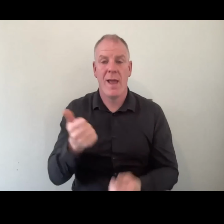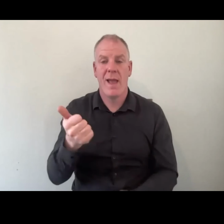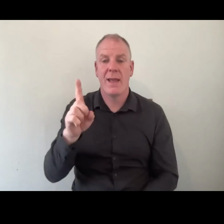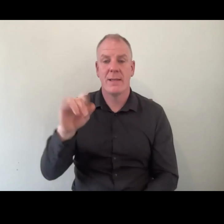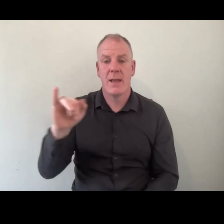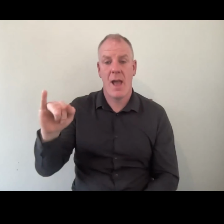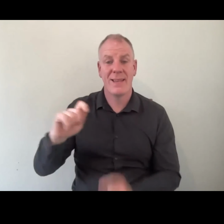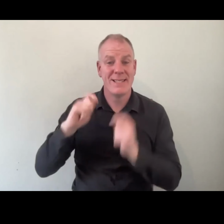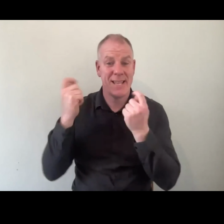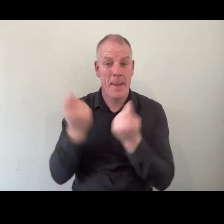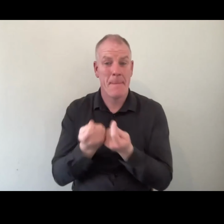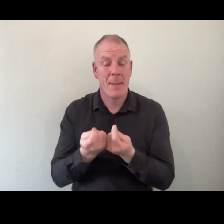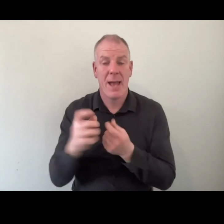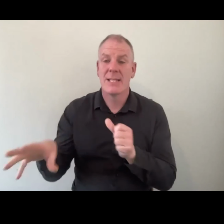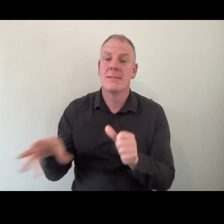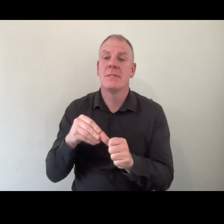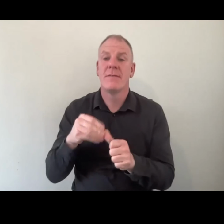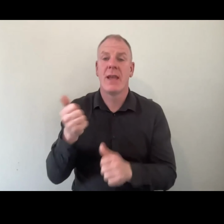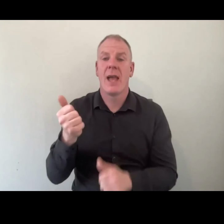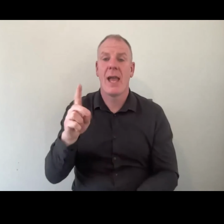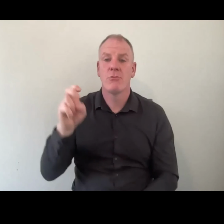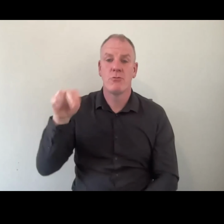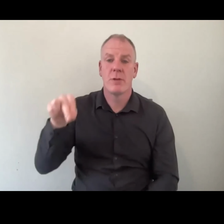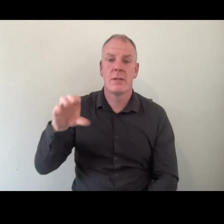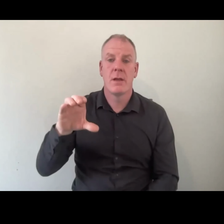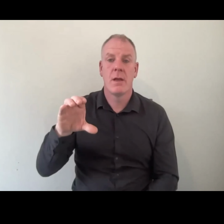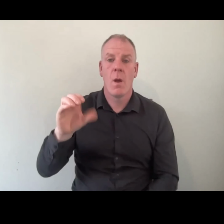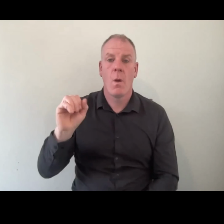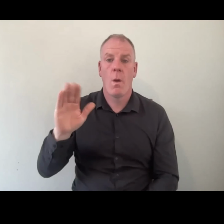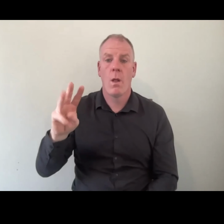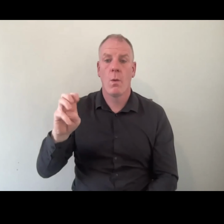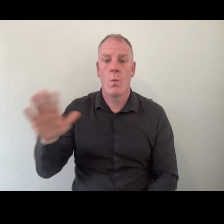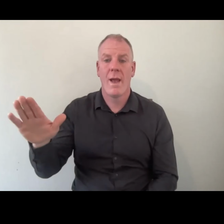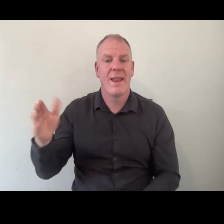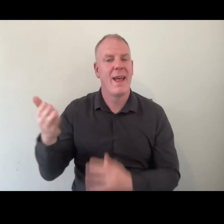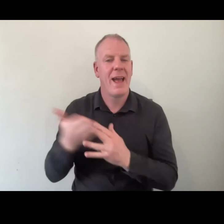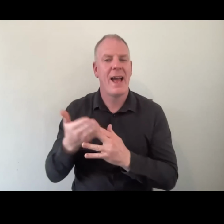and in particular, Adrian Colwell, our Access & Training Officer,